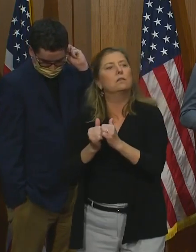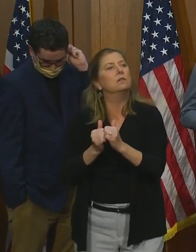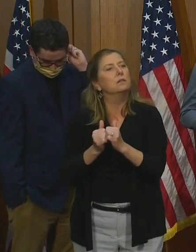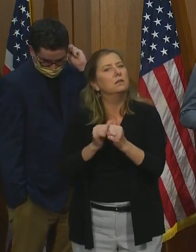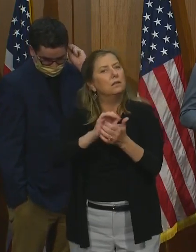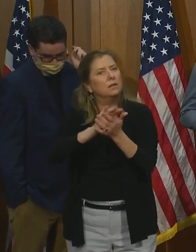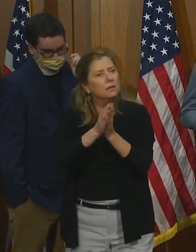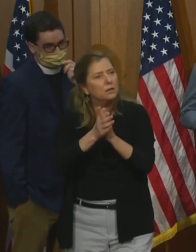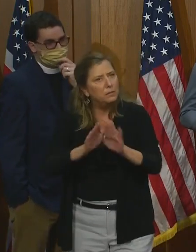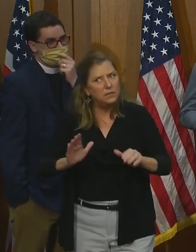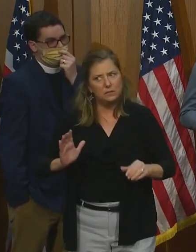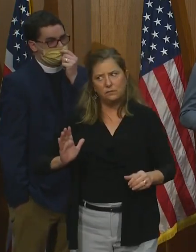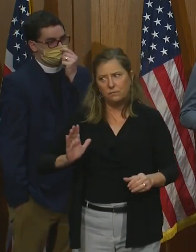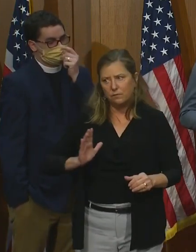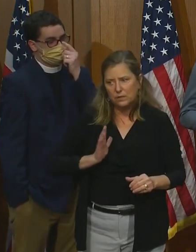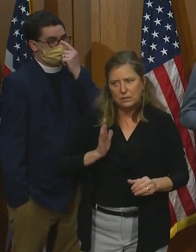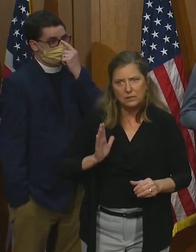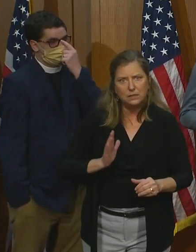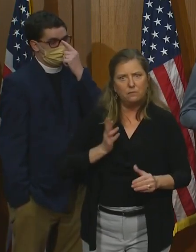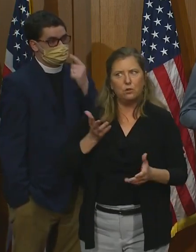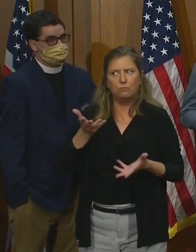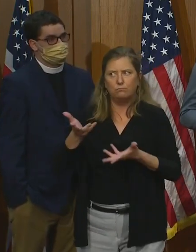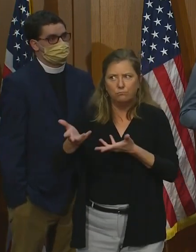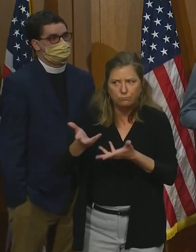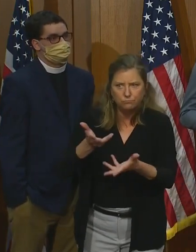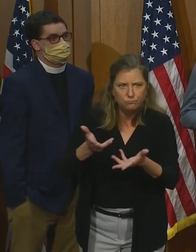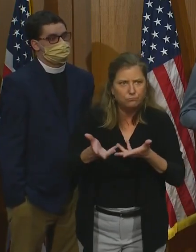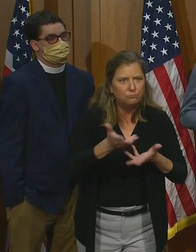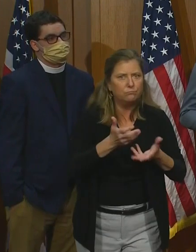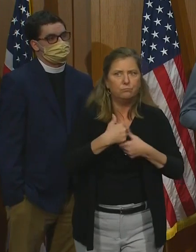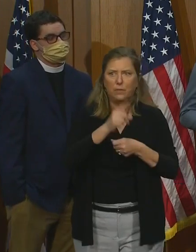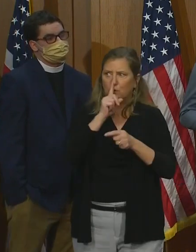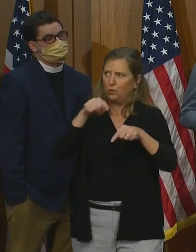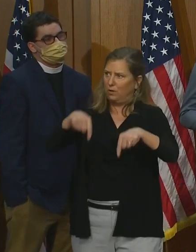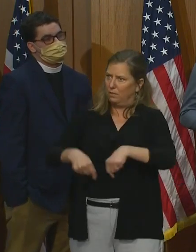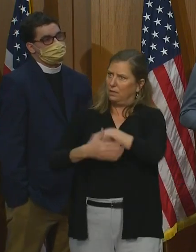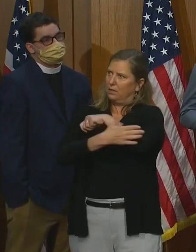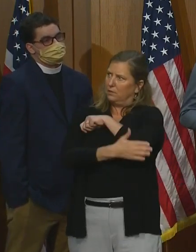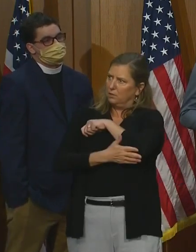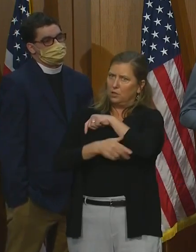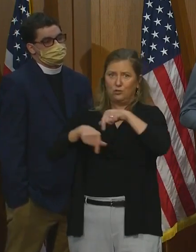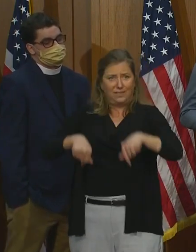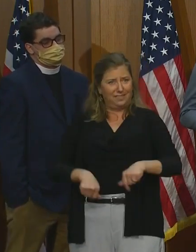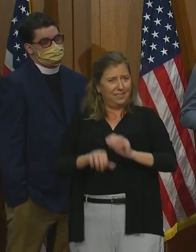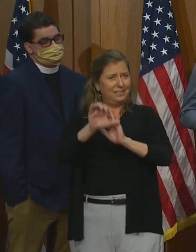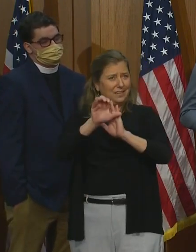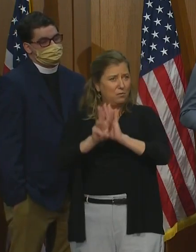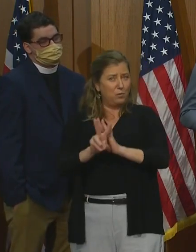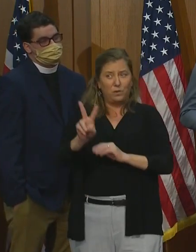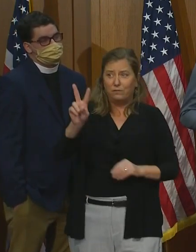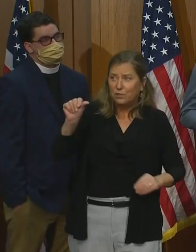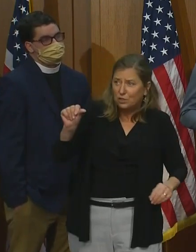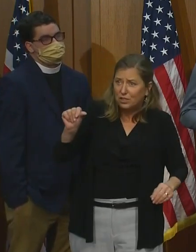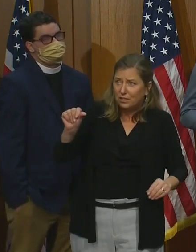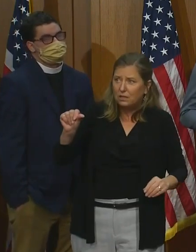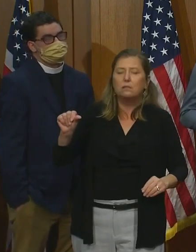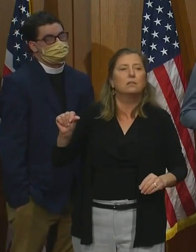STARTS WITH ALL OF US TOGETHER IN A PEACEFUL. AND A CIVIL WAY.